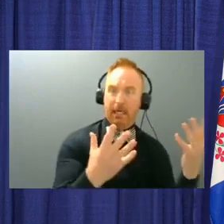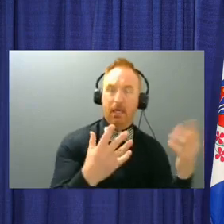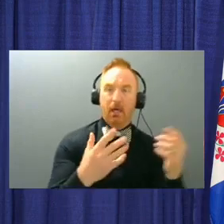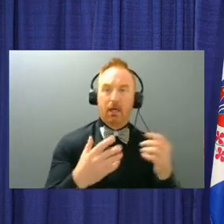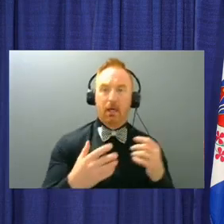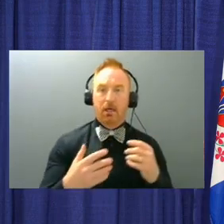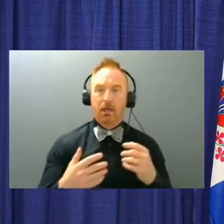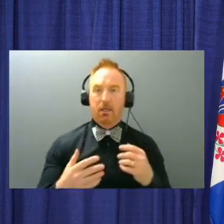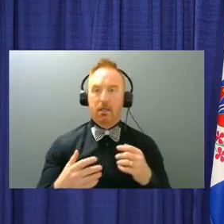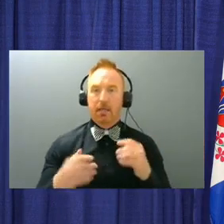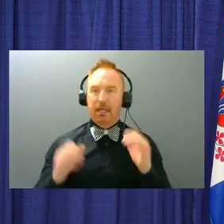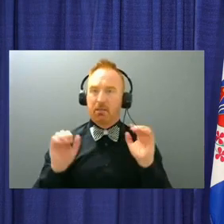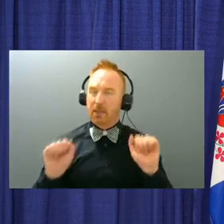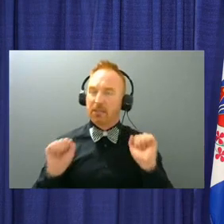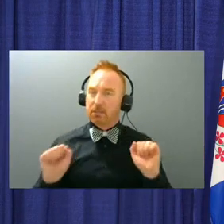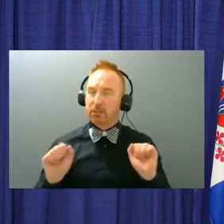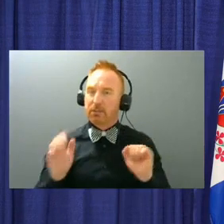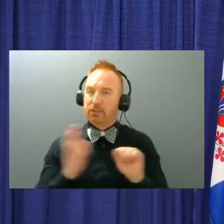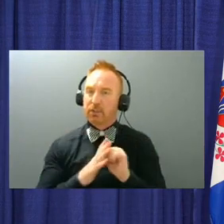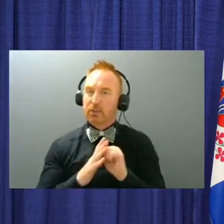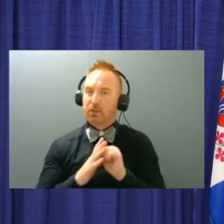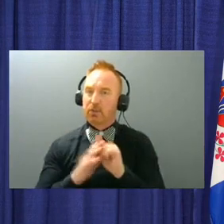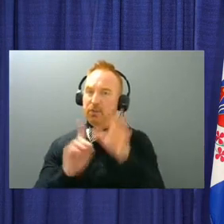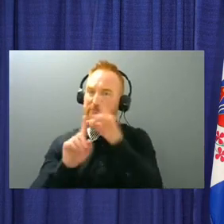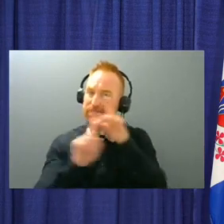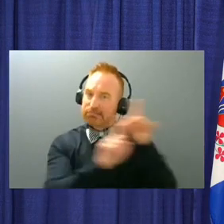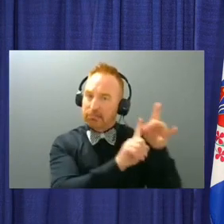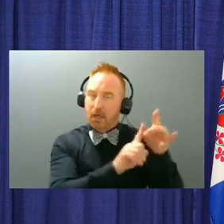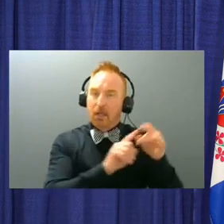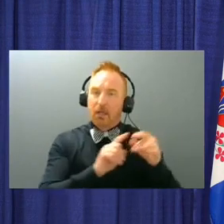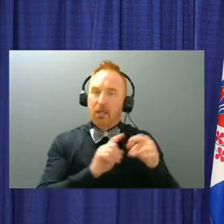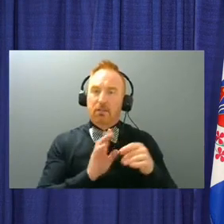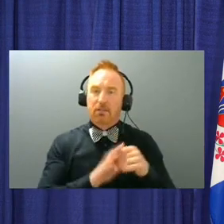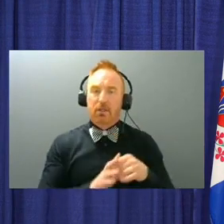circumstances, certainly one of the key learning points from